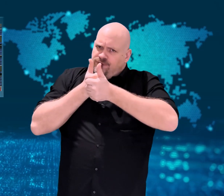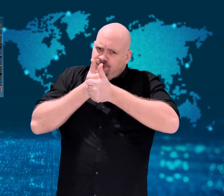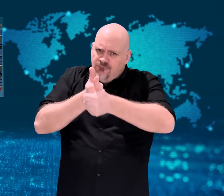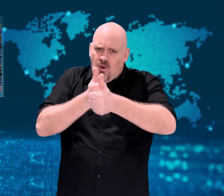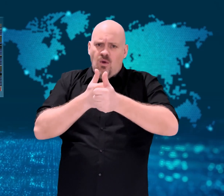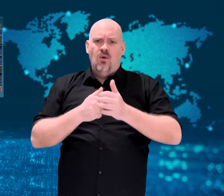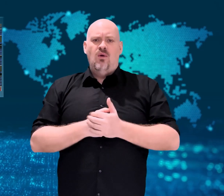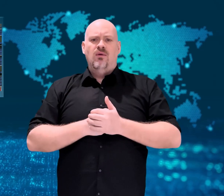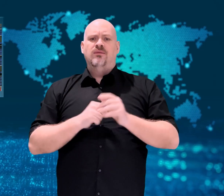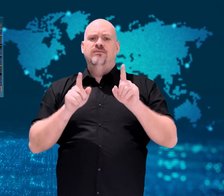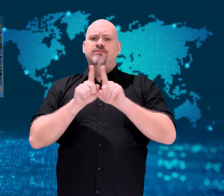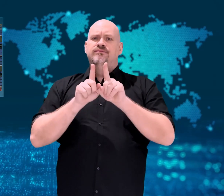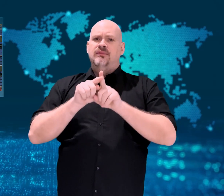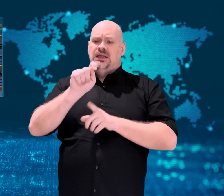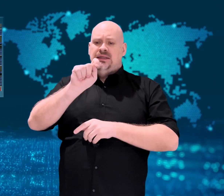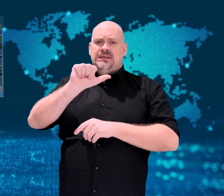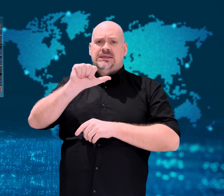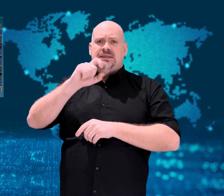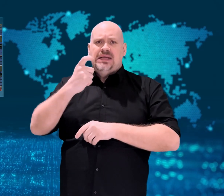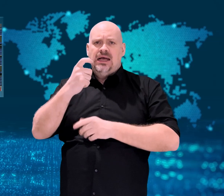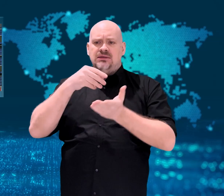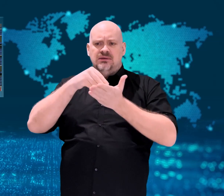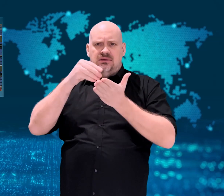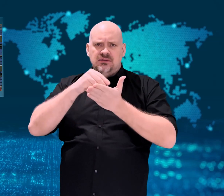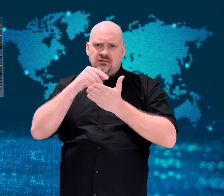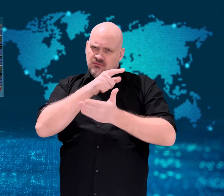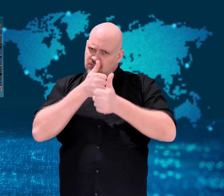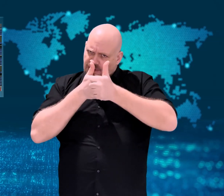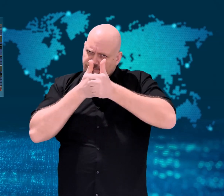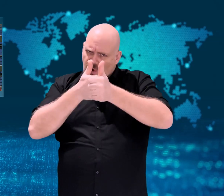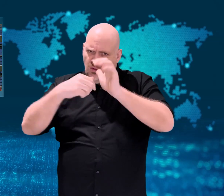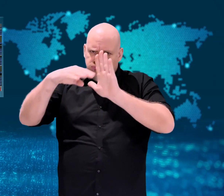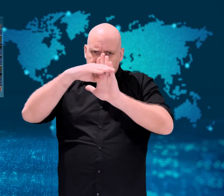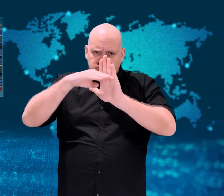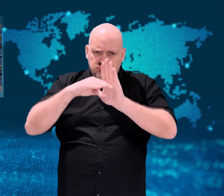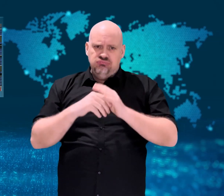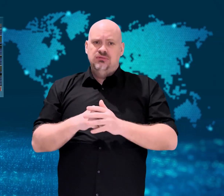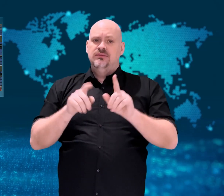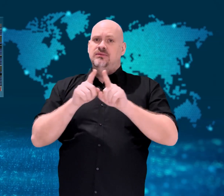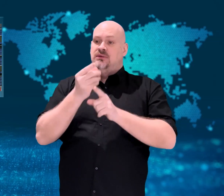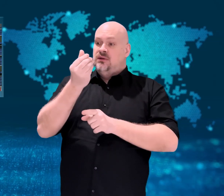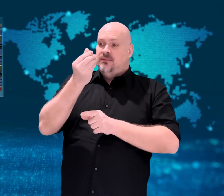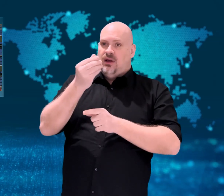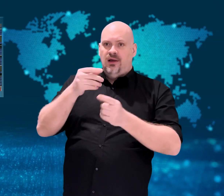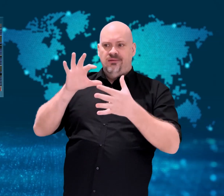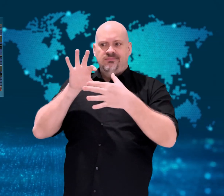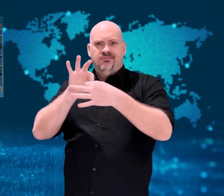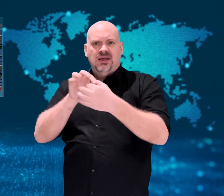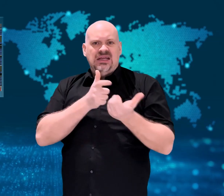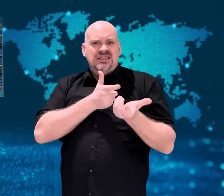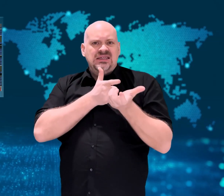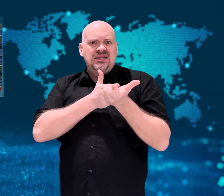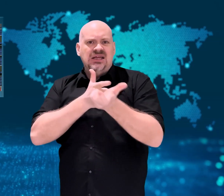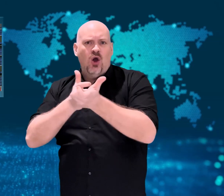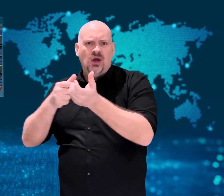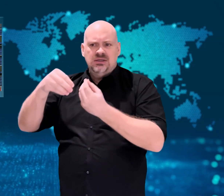matters and in fighting against money laundering and